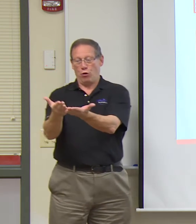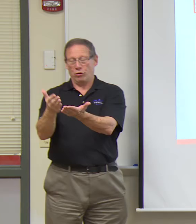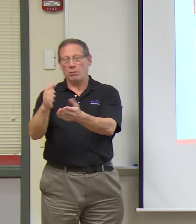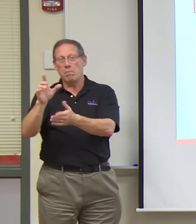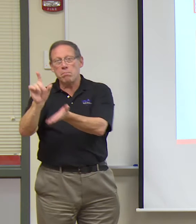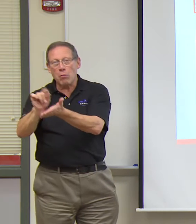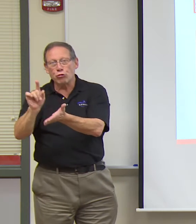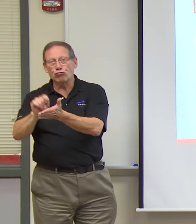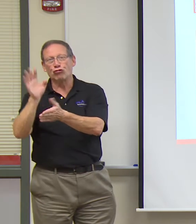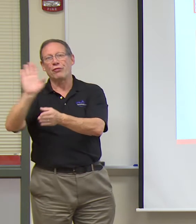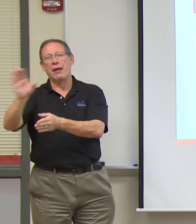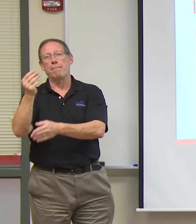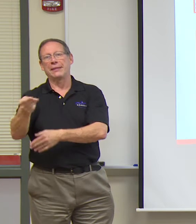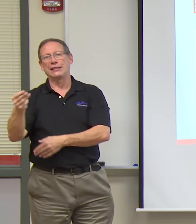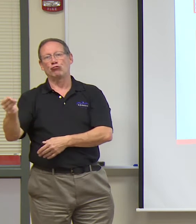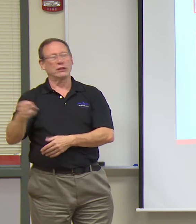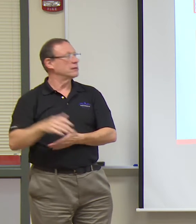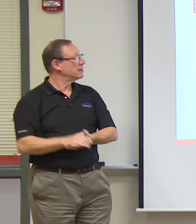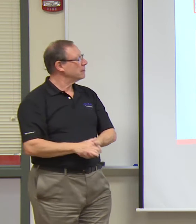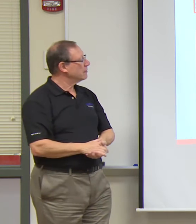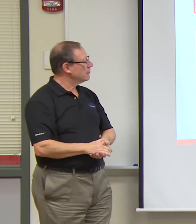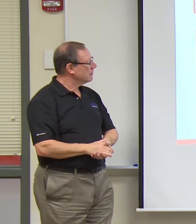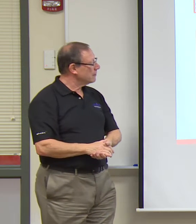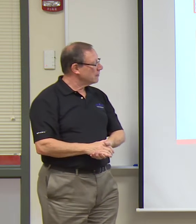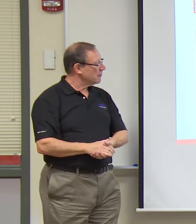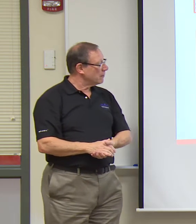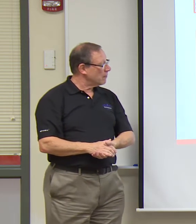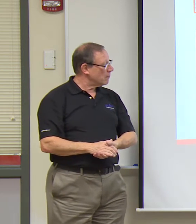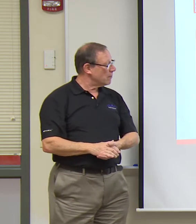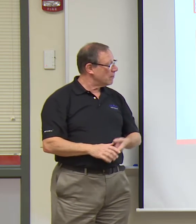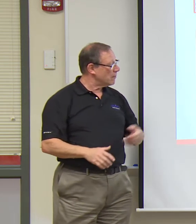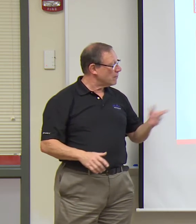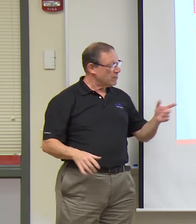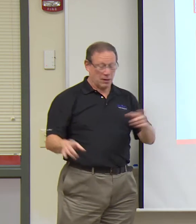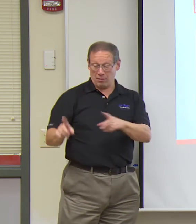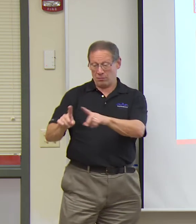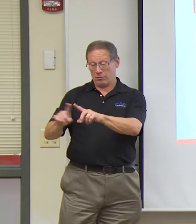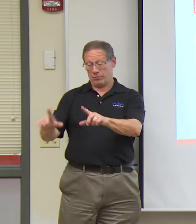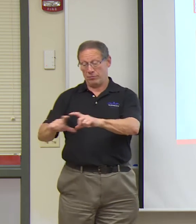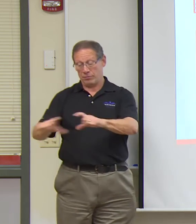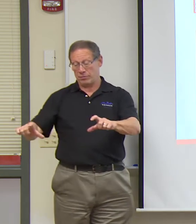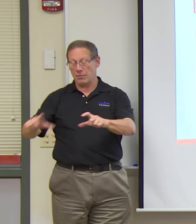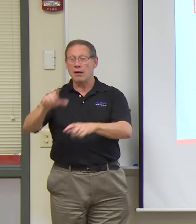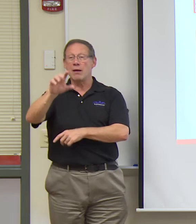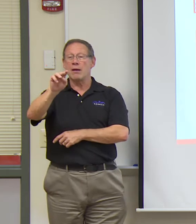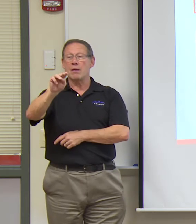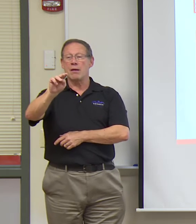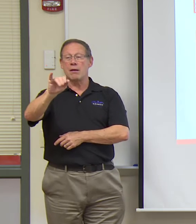And then this is just an example of something that Mike Johansson does in his advertising class